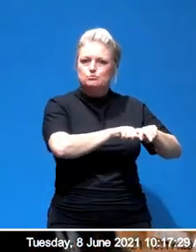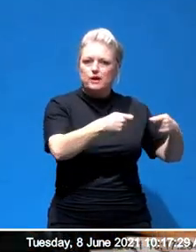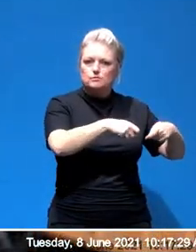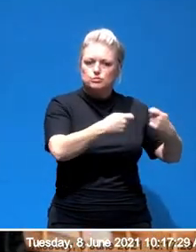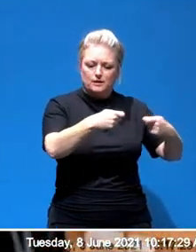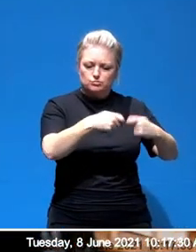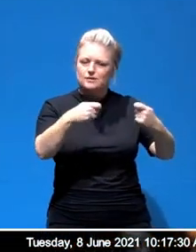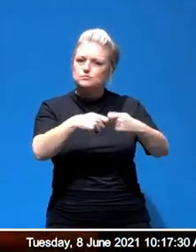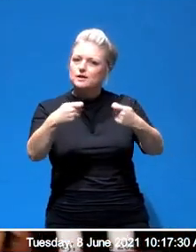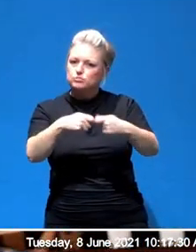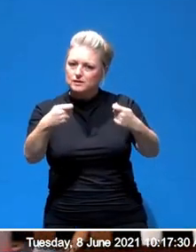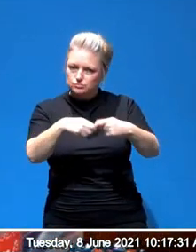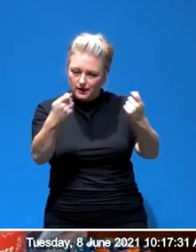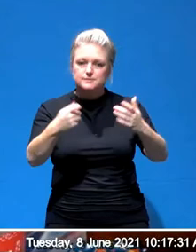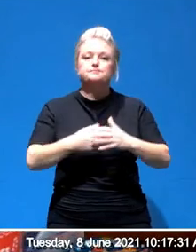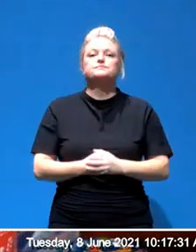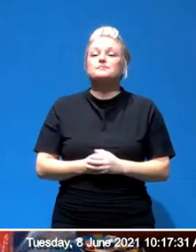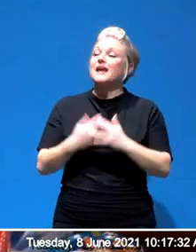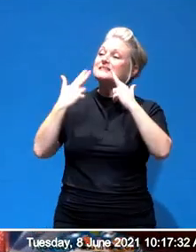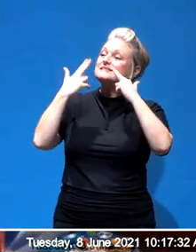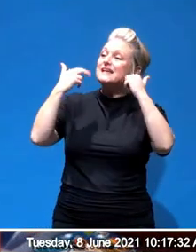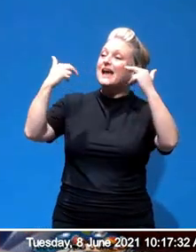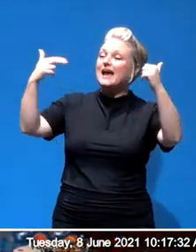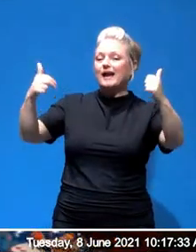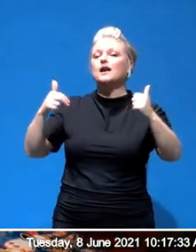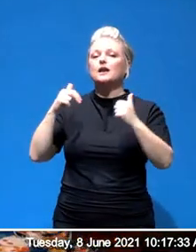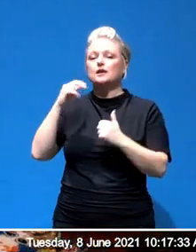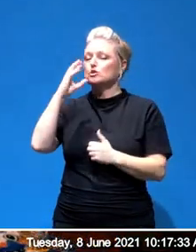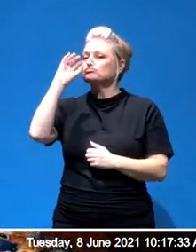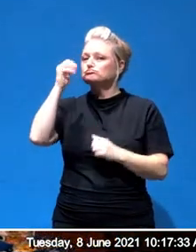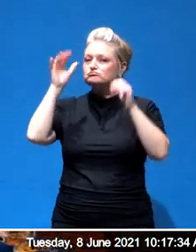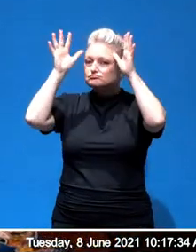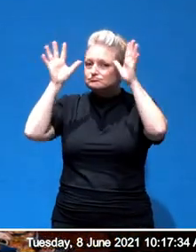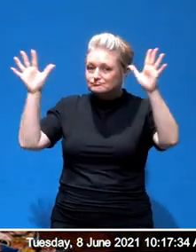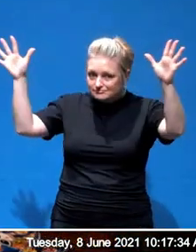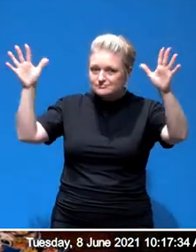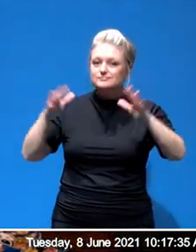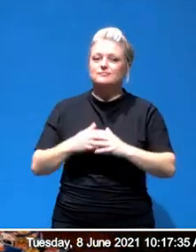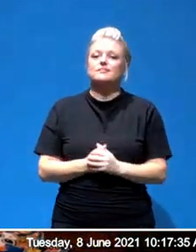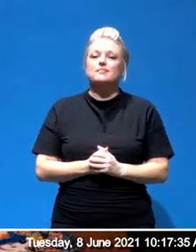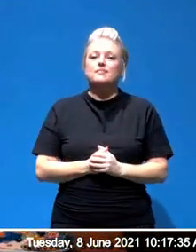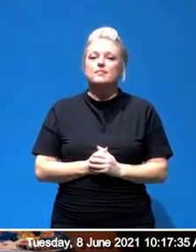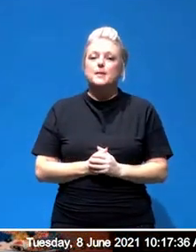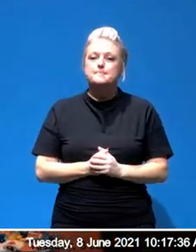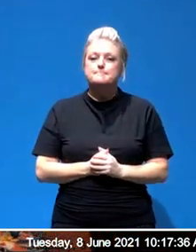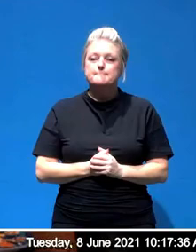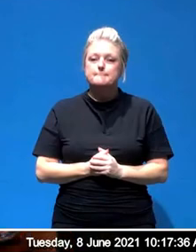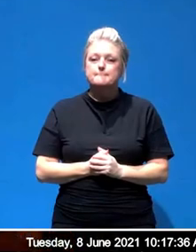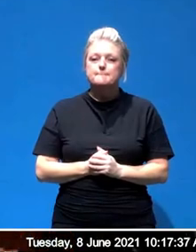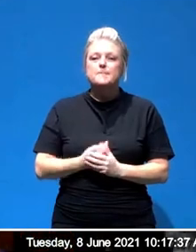(Sings) Rudolph the red-nosed reindeer, if you ever saw it here ---